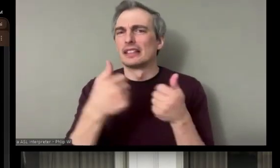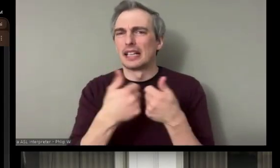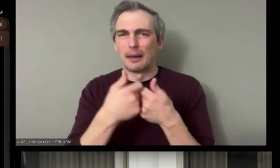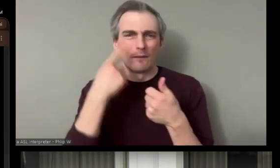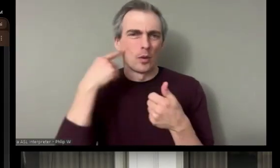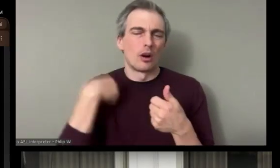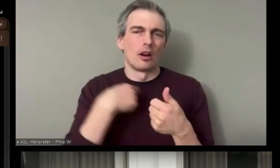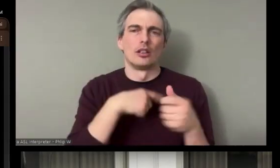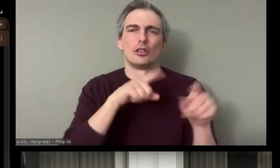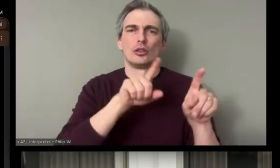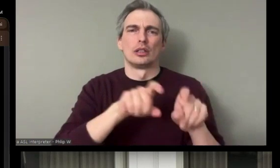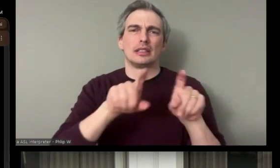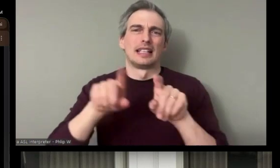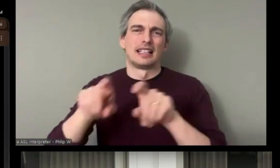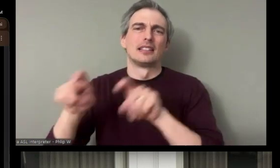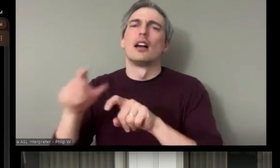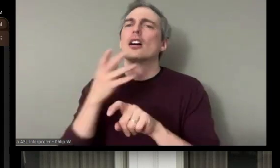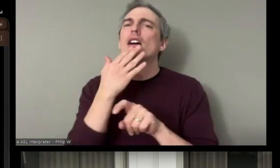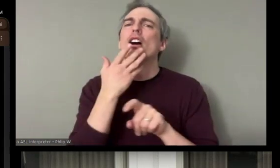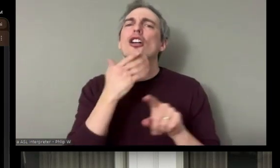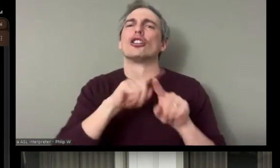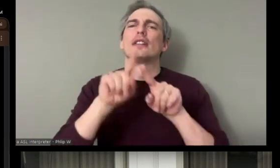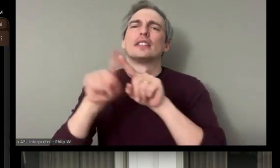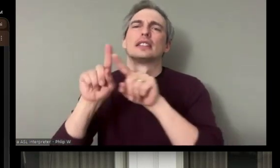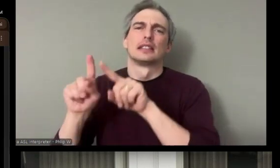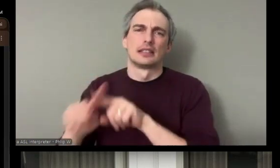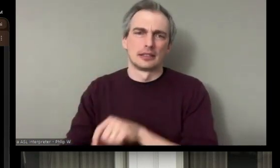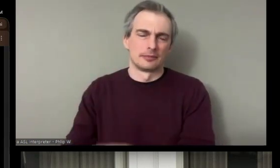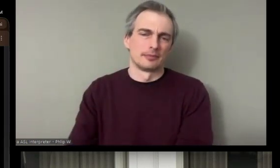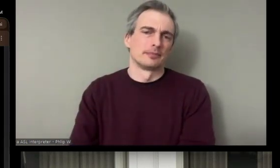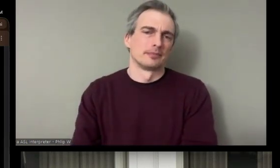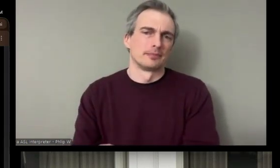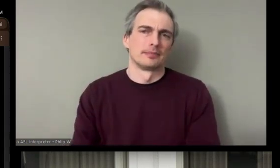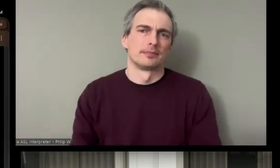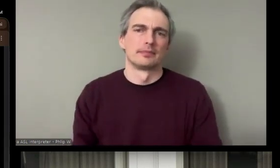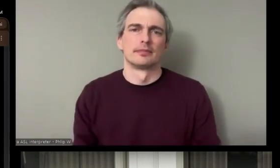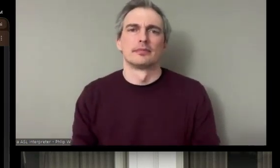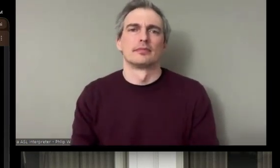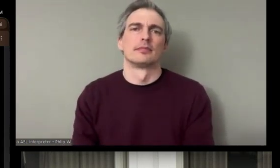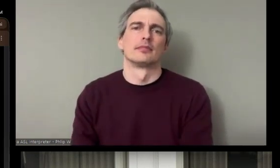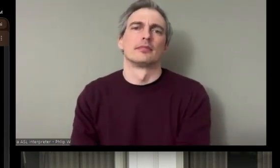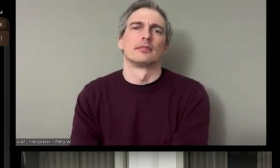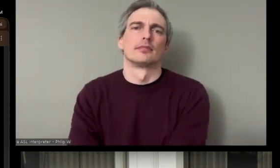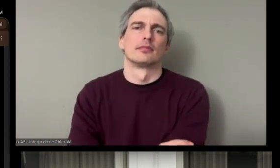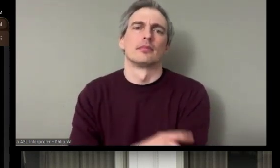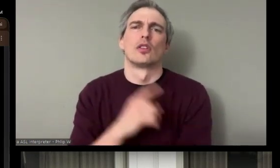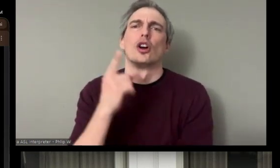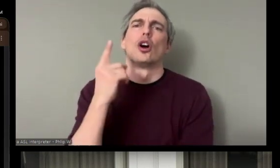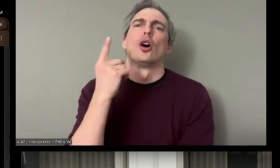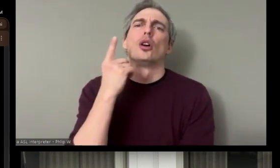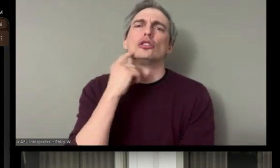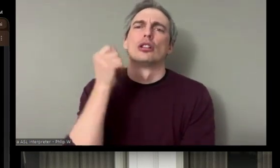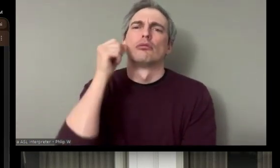the color differences, and get... Oh, I just remembered I had one more question I want to quiz you all on too.